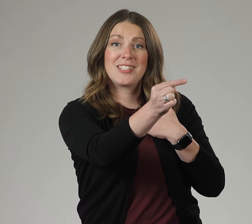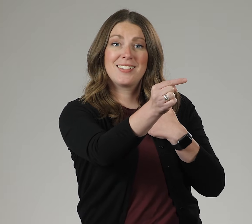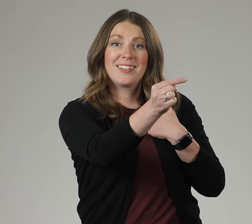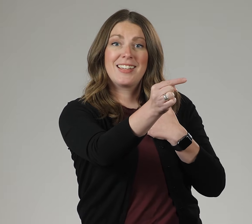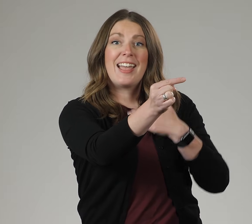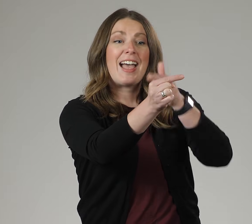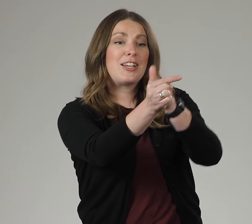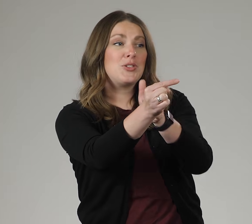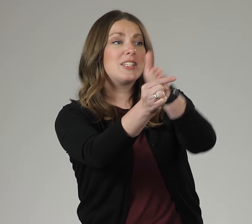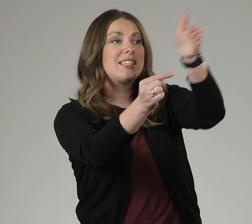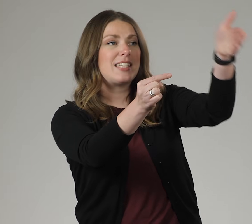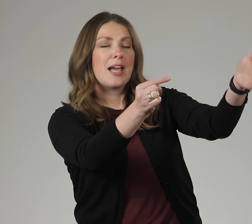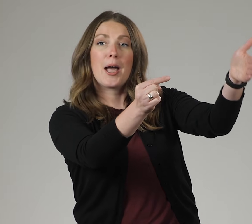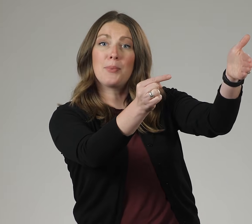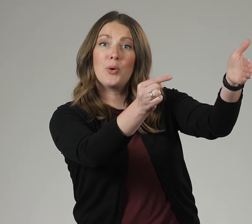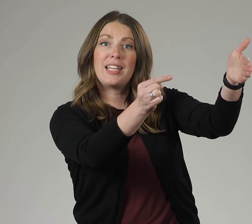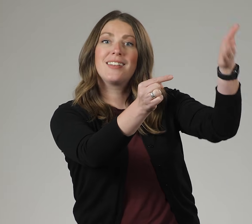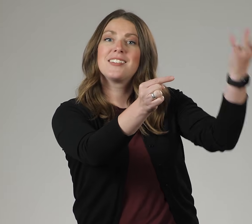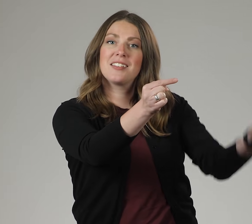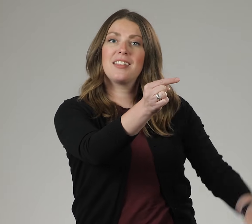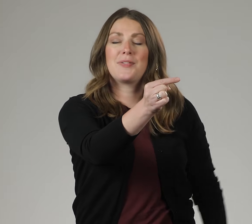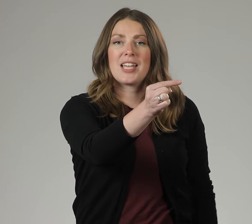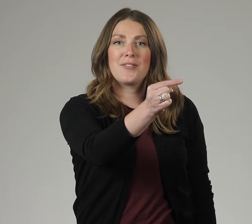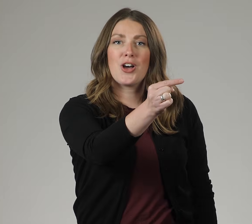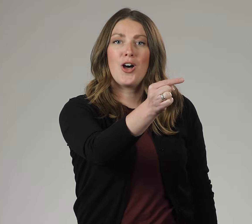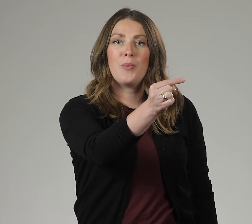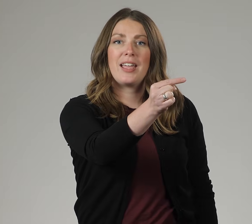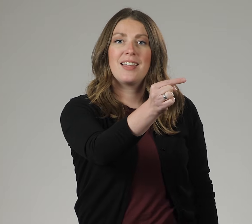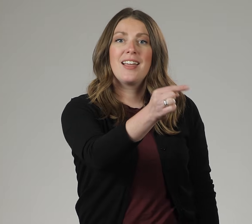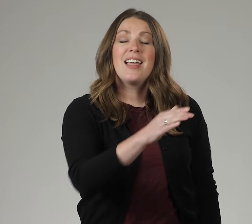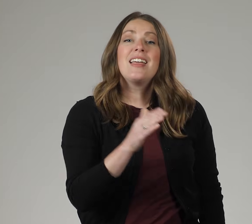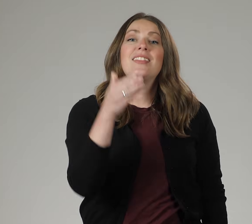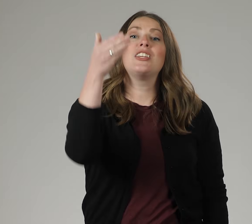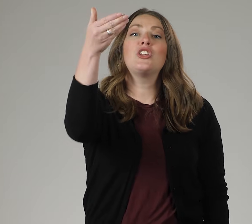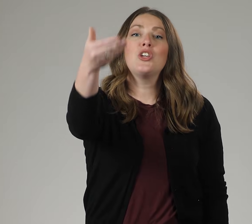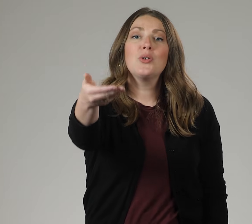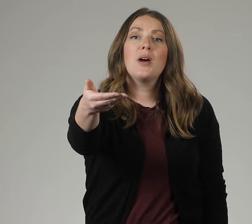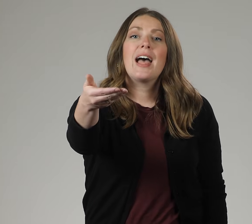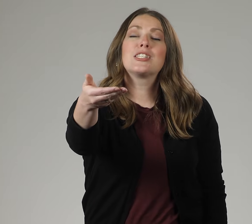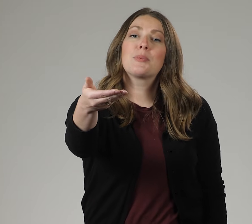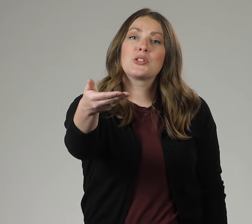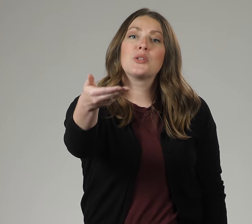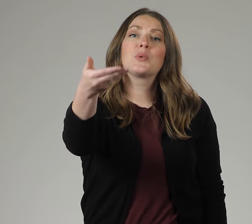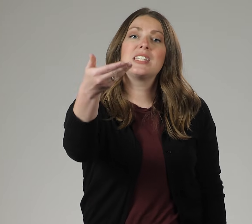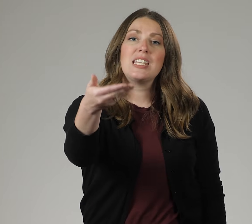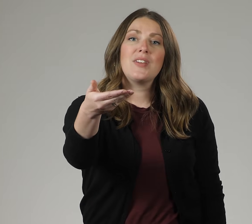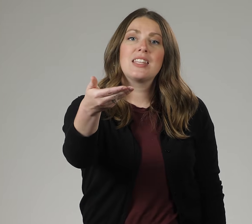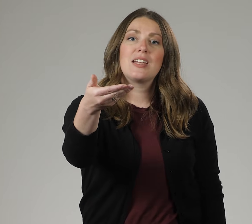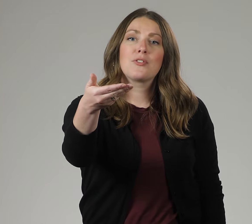As you can see, I'm pointing to the left side of the hallway. Then you as the person receiving the